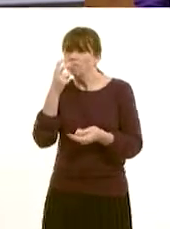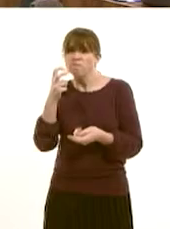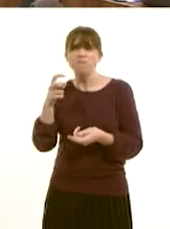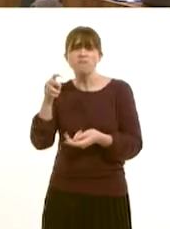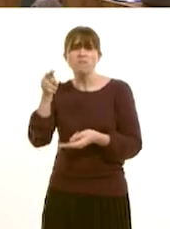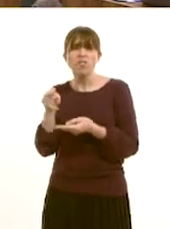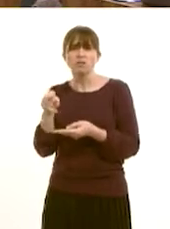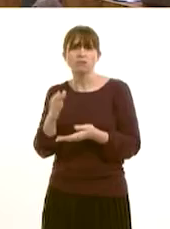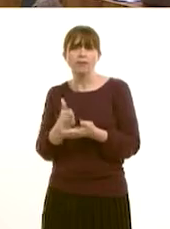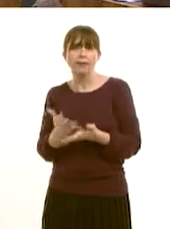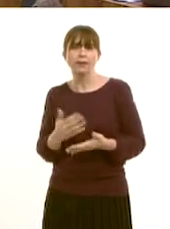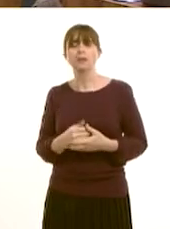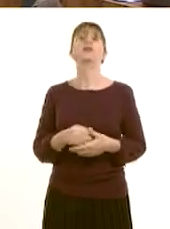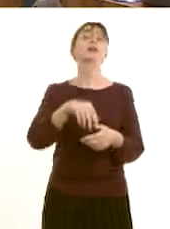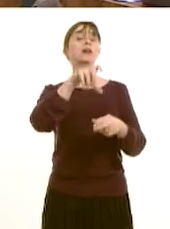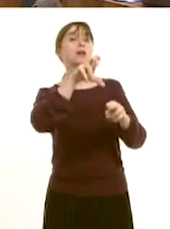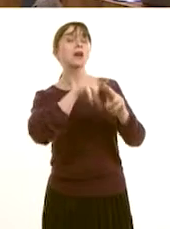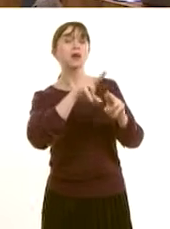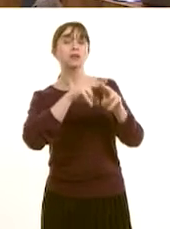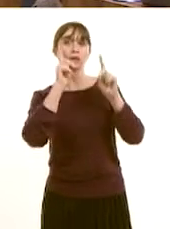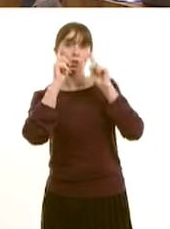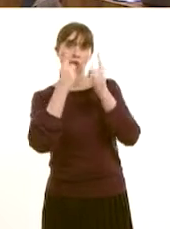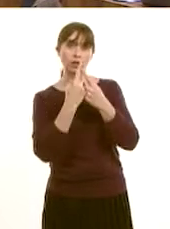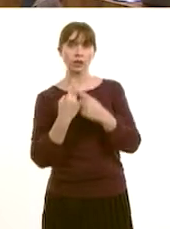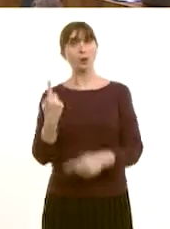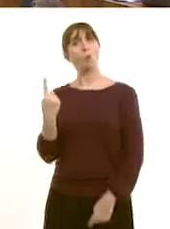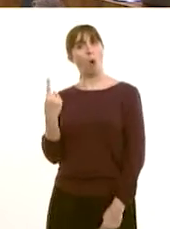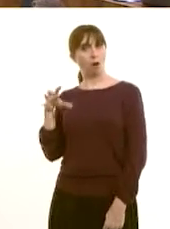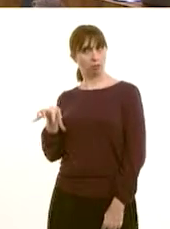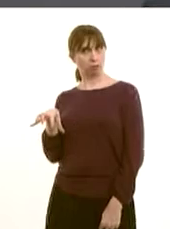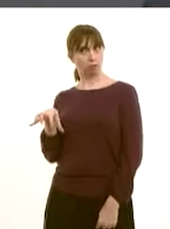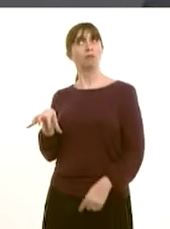Leanne Wood: First Minister, Cardiff University is not the only university in Wales and not